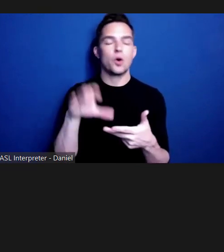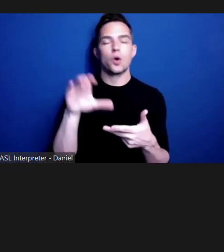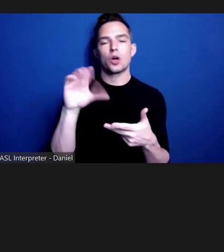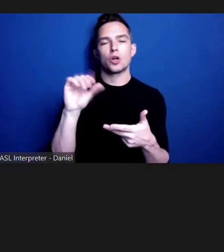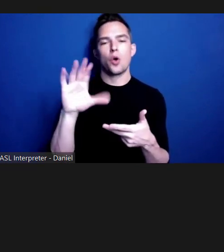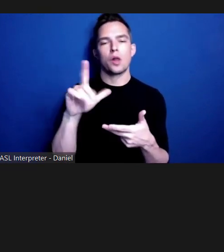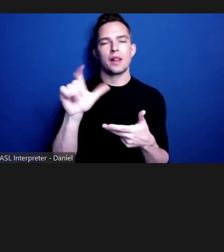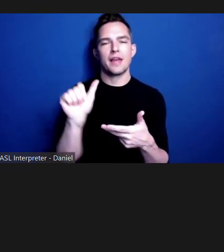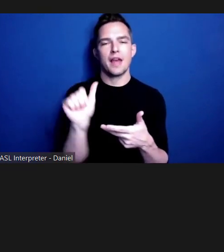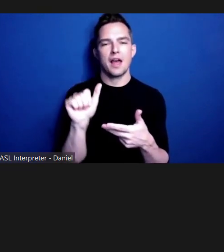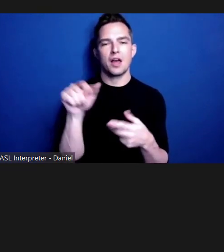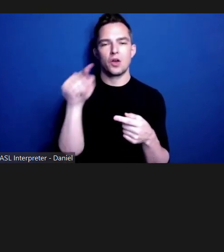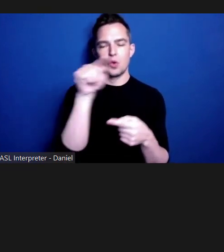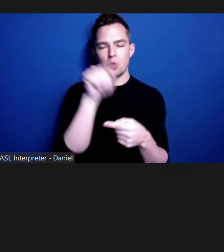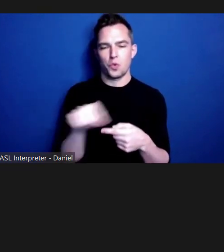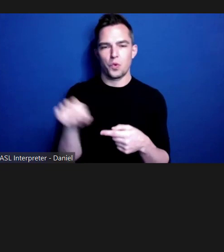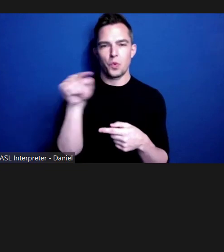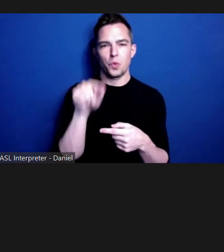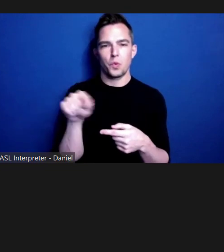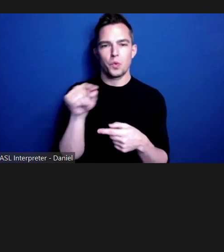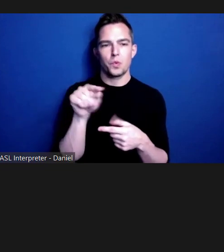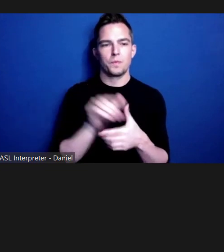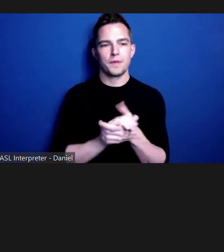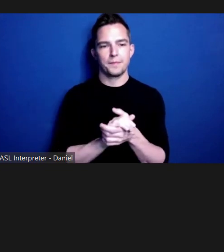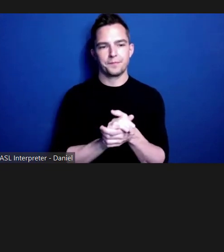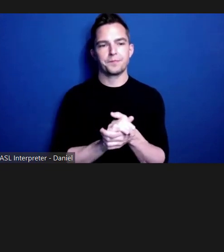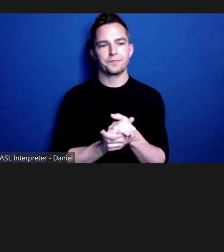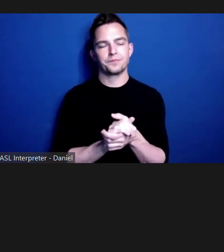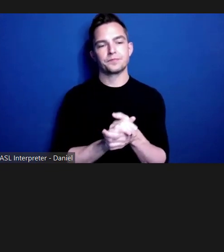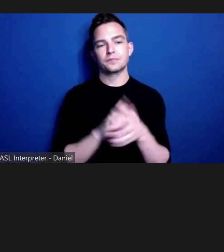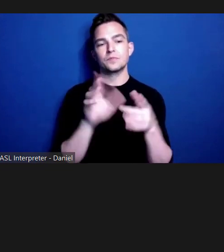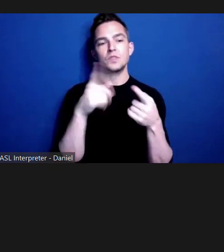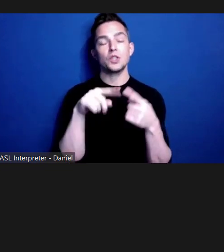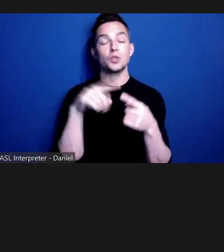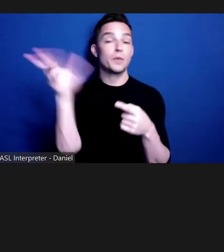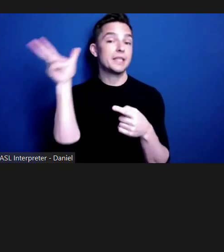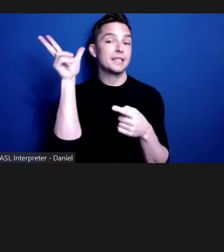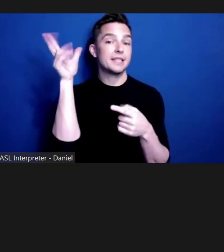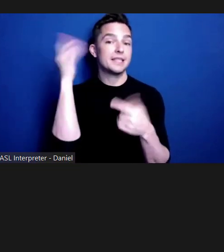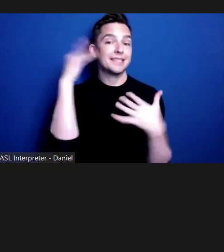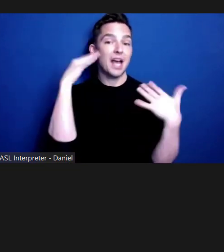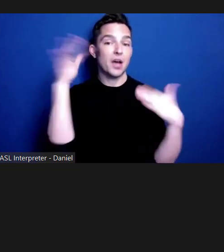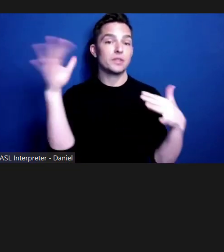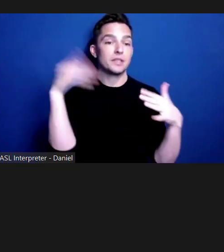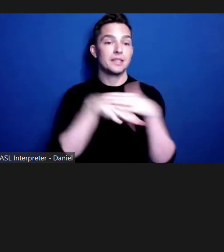When sound enters the outer ear, it causes the eardrum to vibrate,